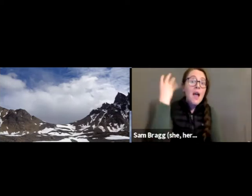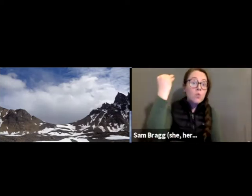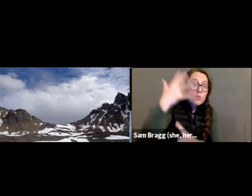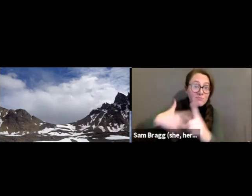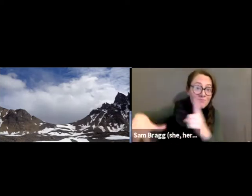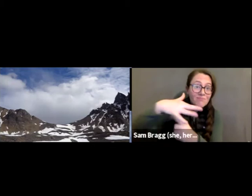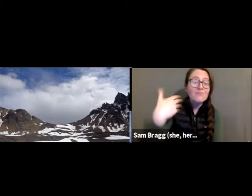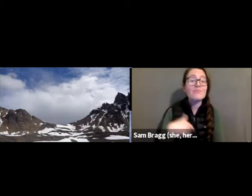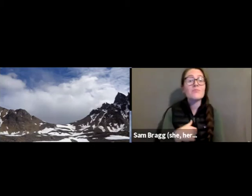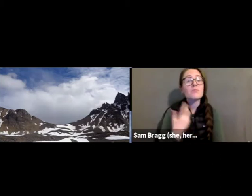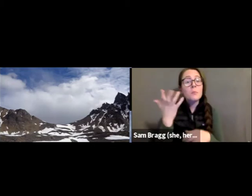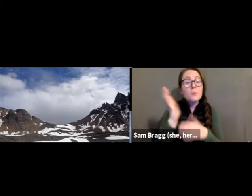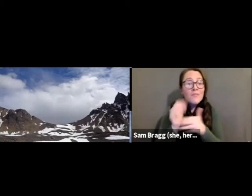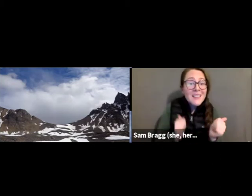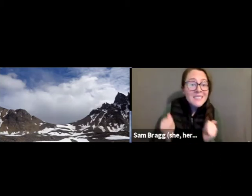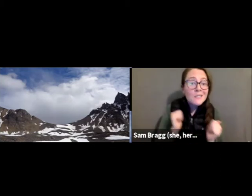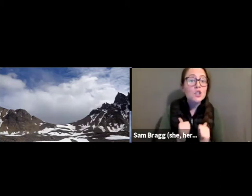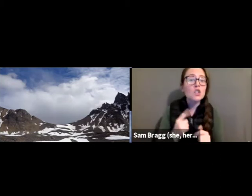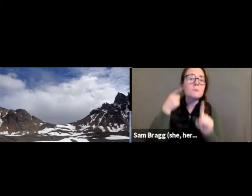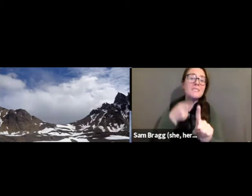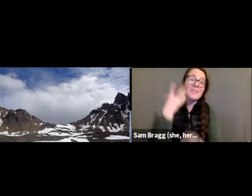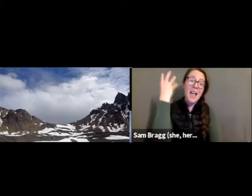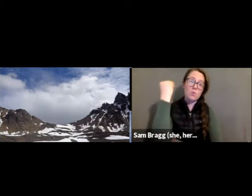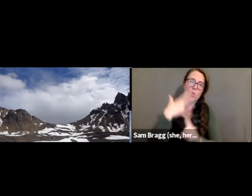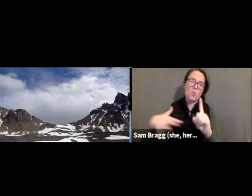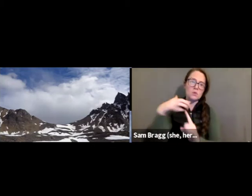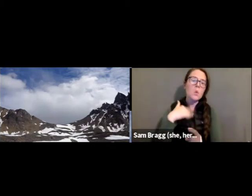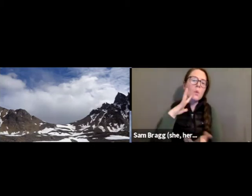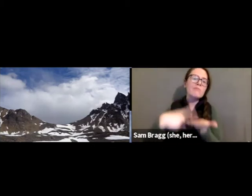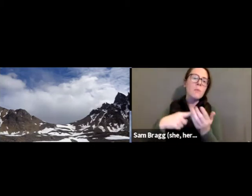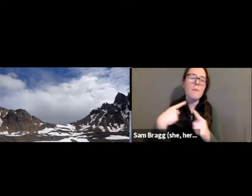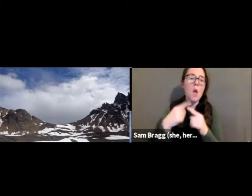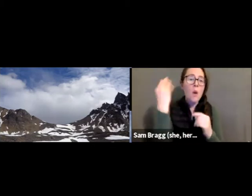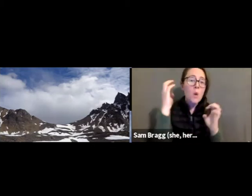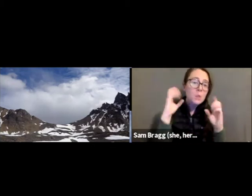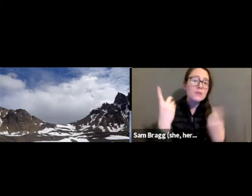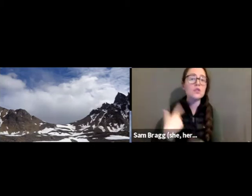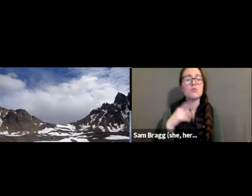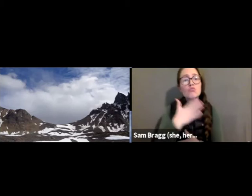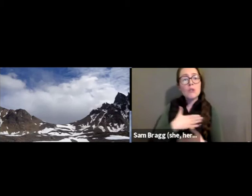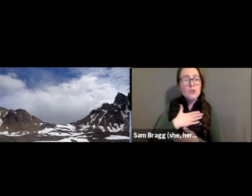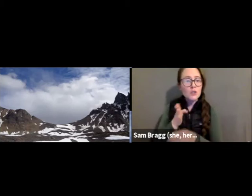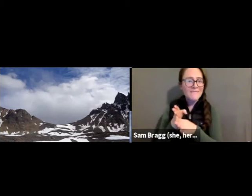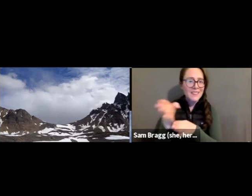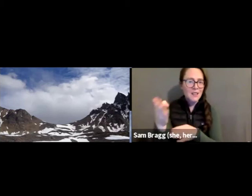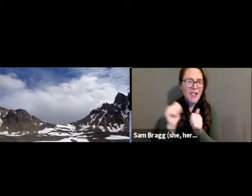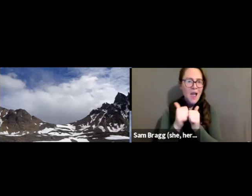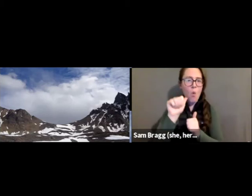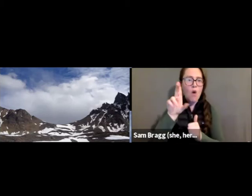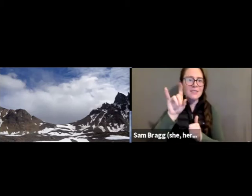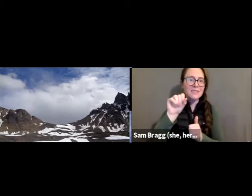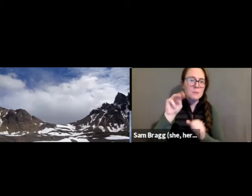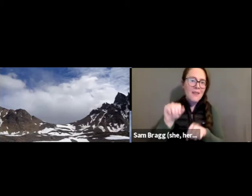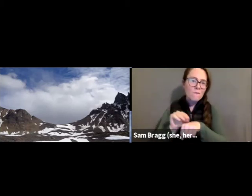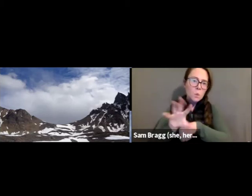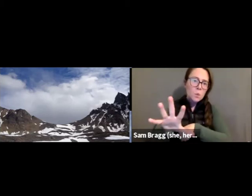that happens within that room, in that space and specifically in the outdoors. Specifically in the